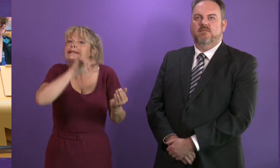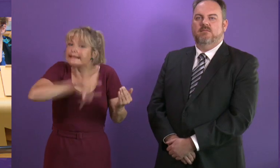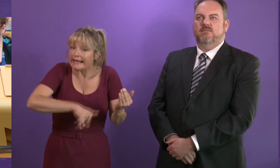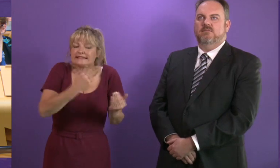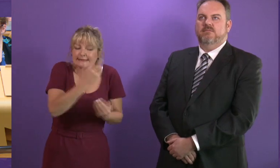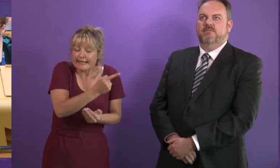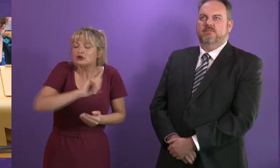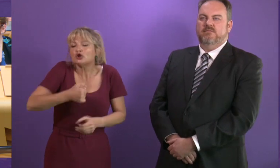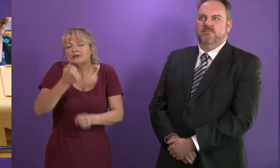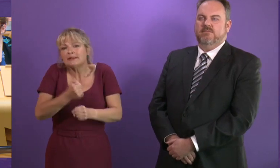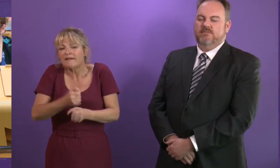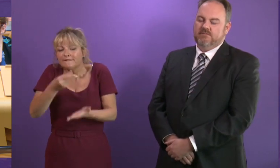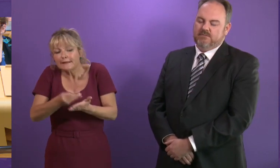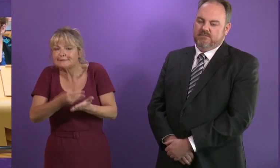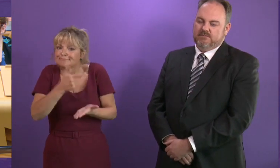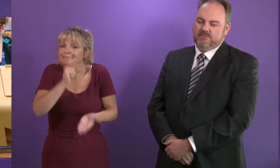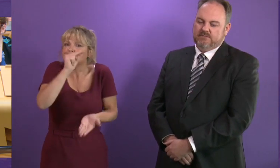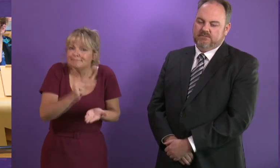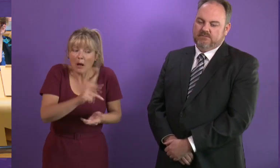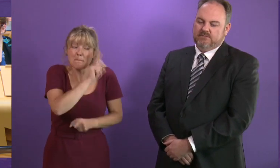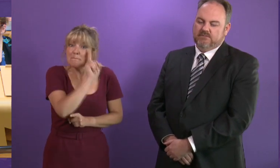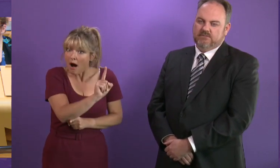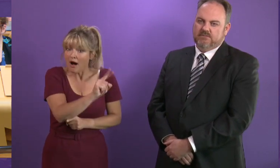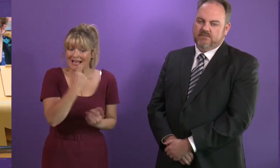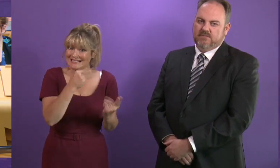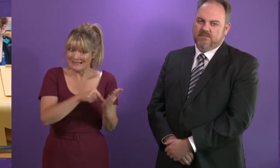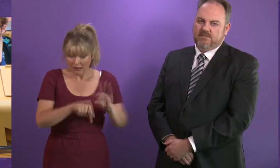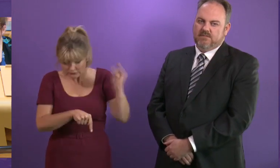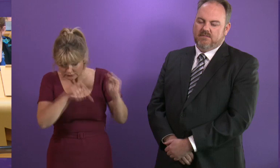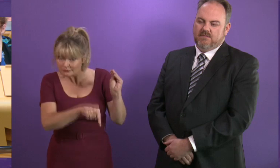some of the biggest funding challenges for universities that it sets out come from policies